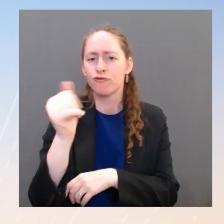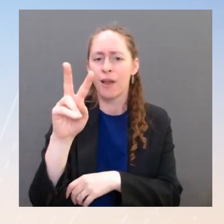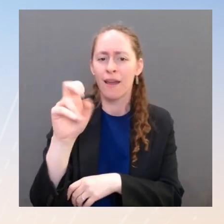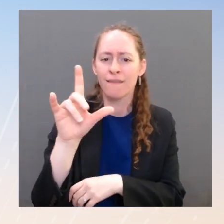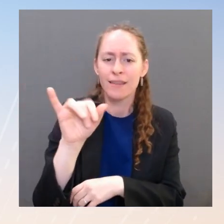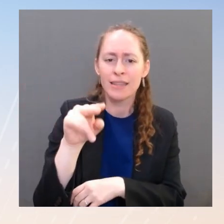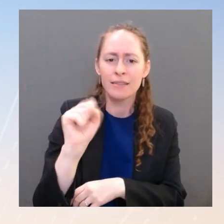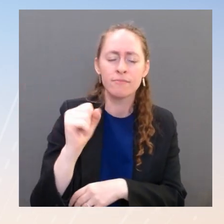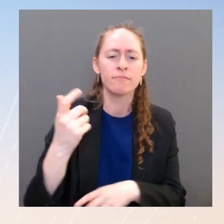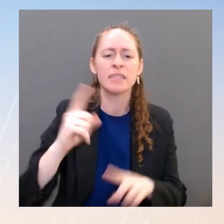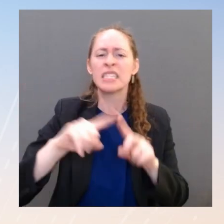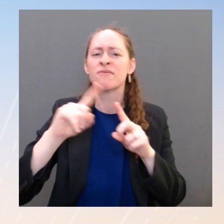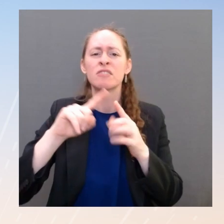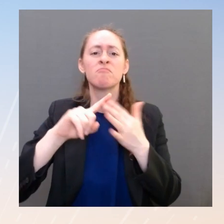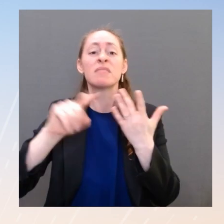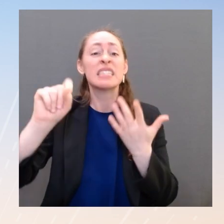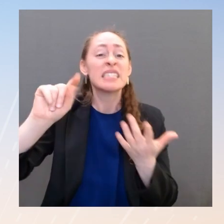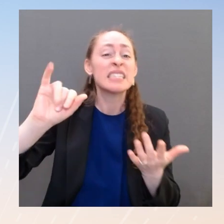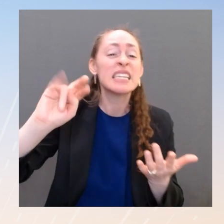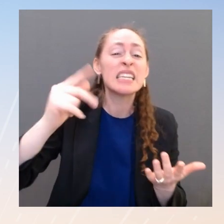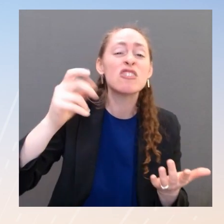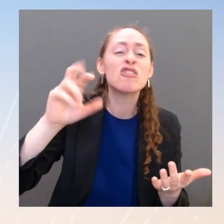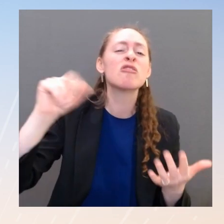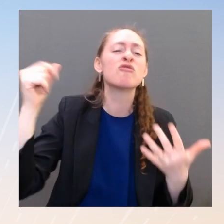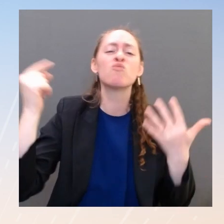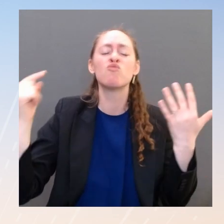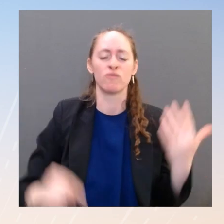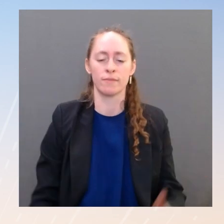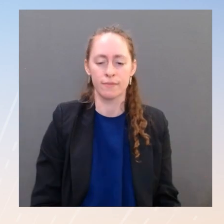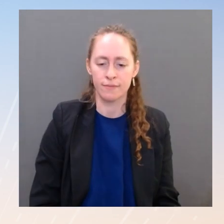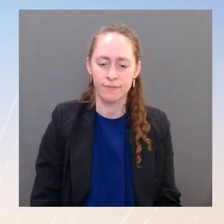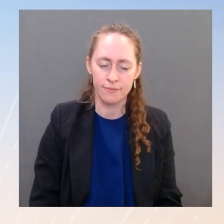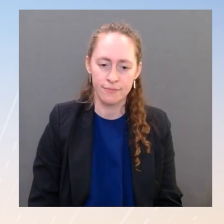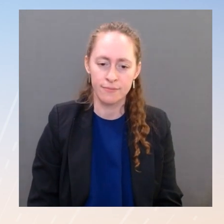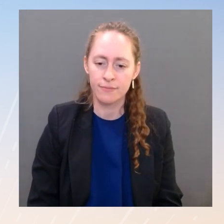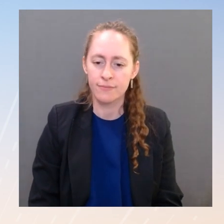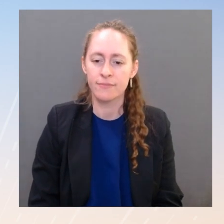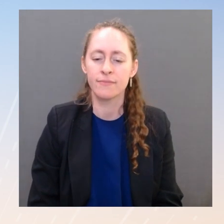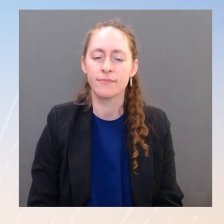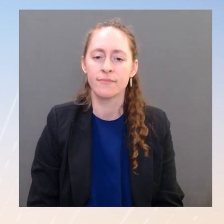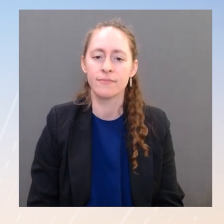Has the White House analyzed at all how much student loan forgiveness would impact inflation?